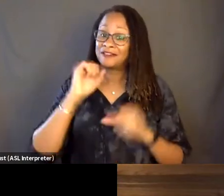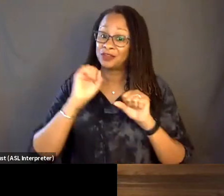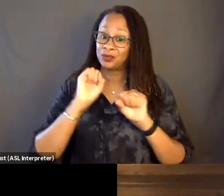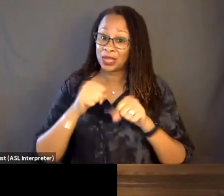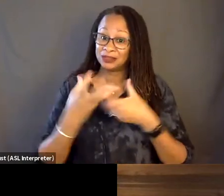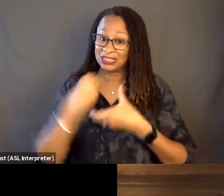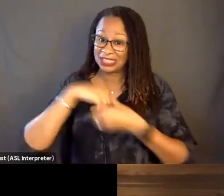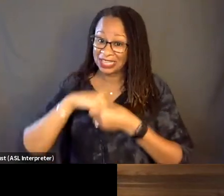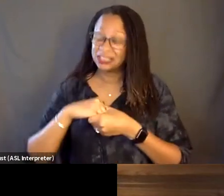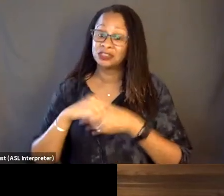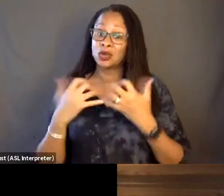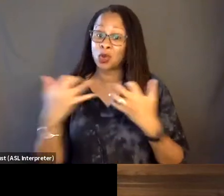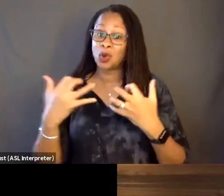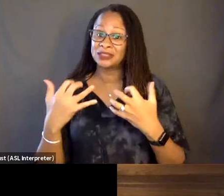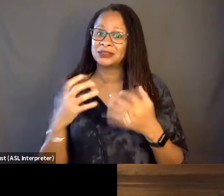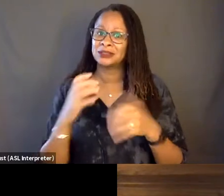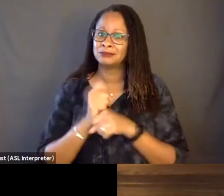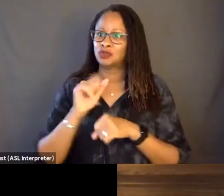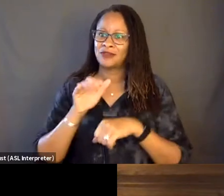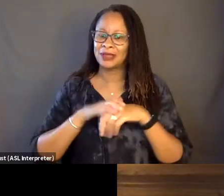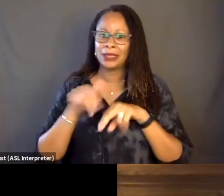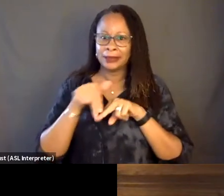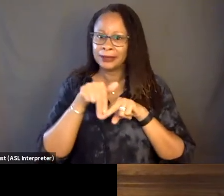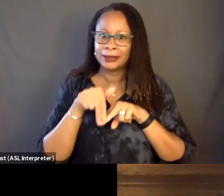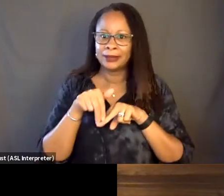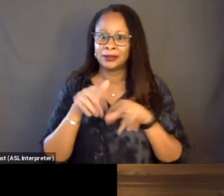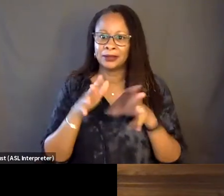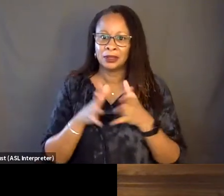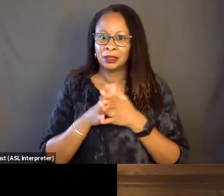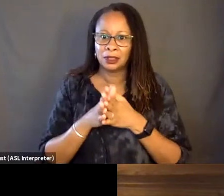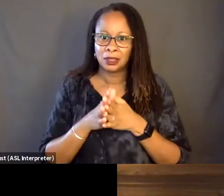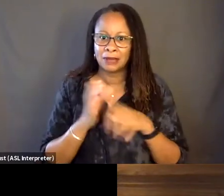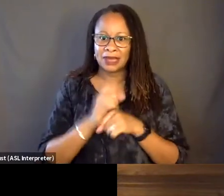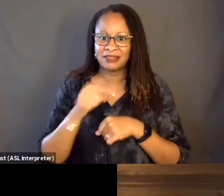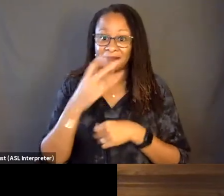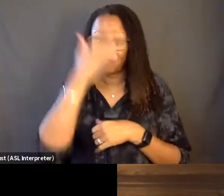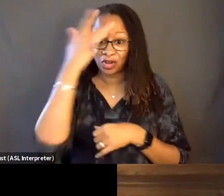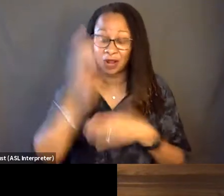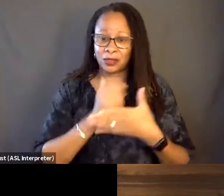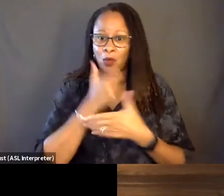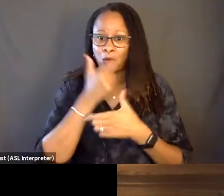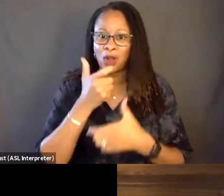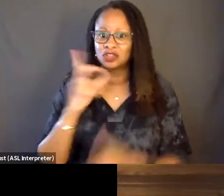and get them on the edge of their seat, and make them forget that they're watching a documentary,